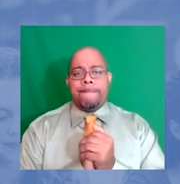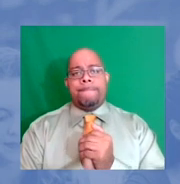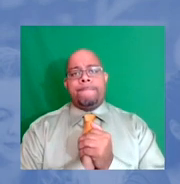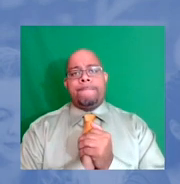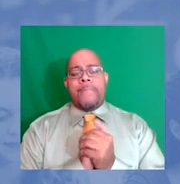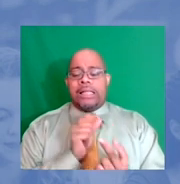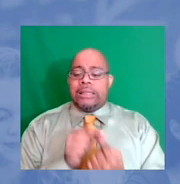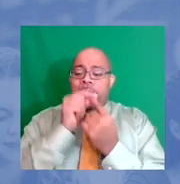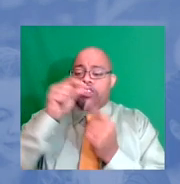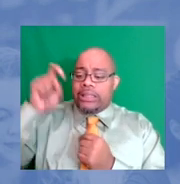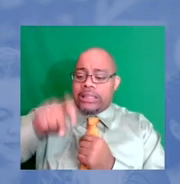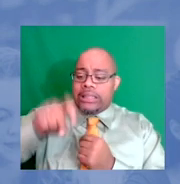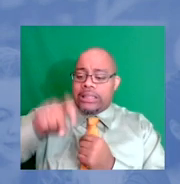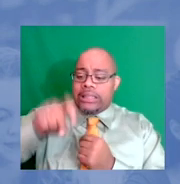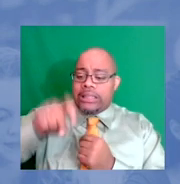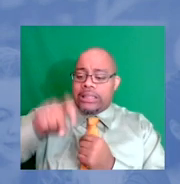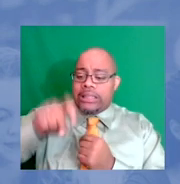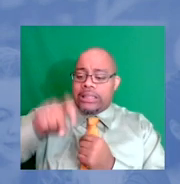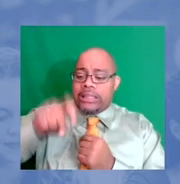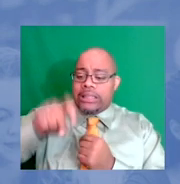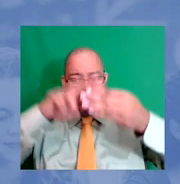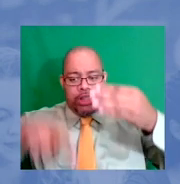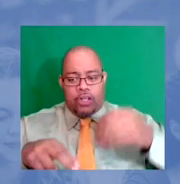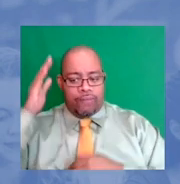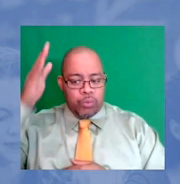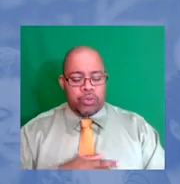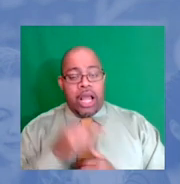ARE DRIVE OUTCOMES. AND WHAT THIS SUGGESTS IS THAT TOO OFTEN RATHER